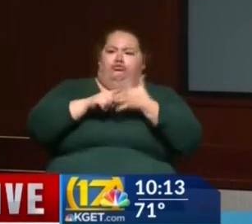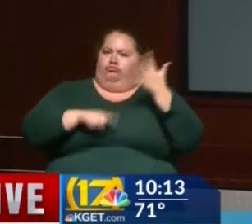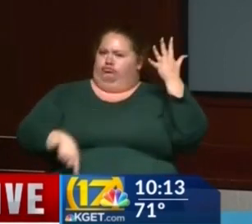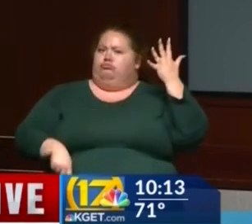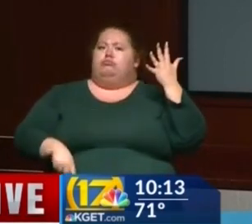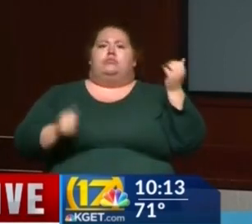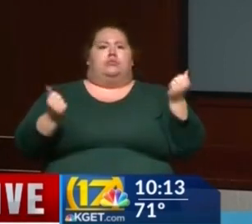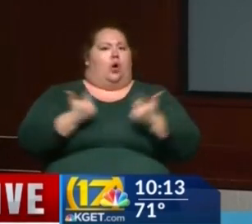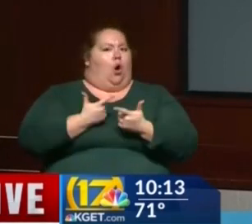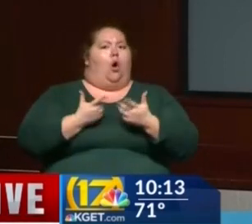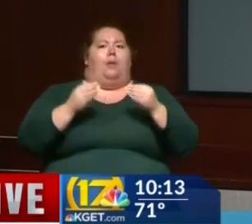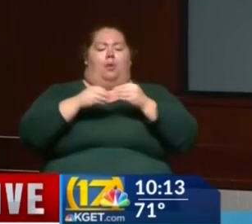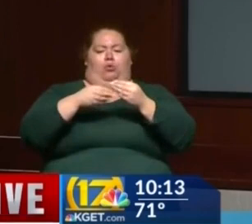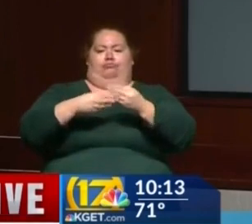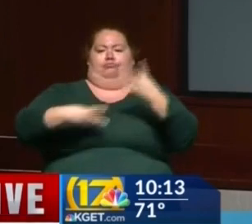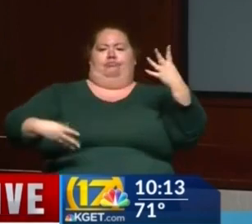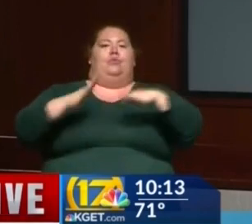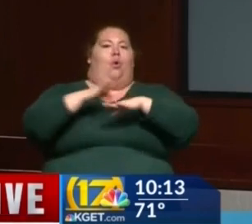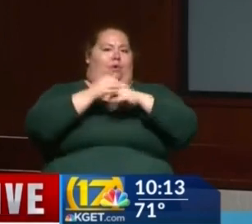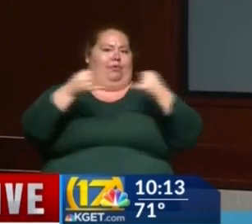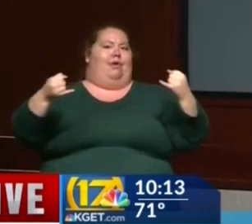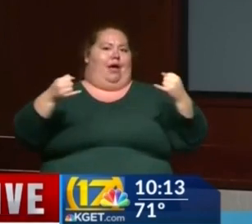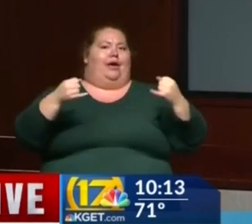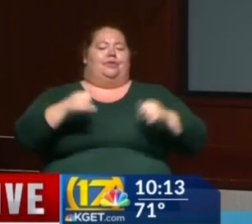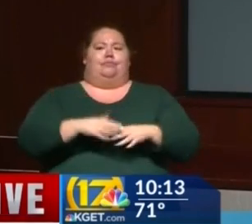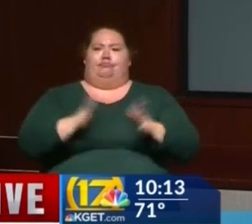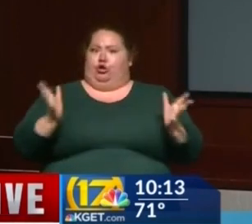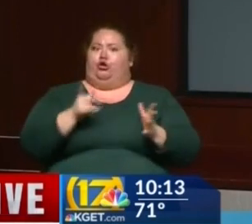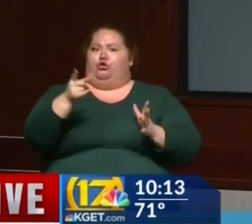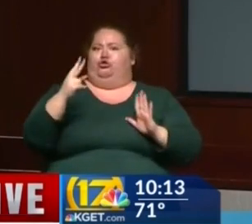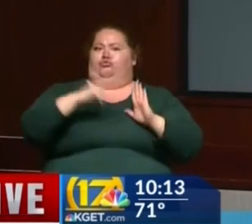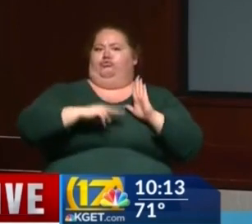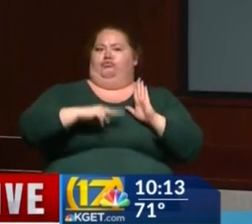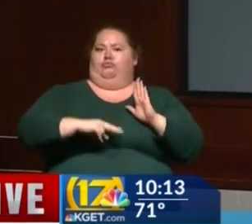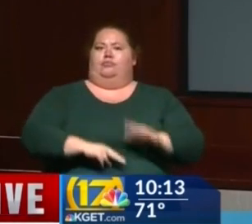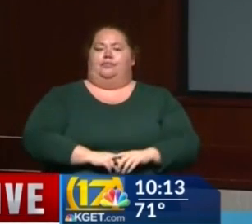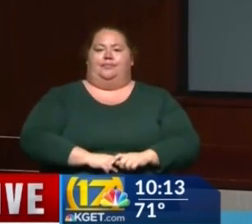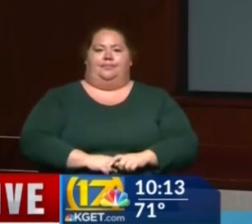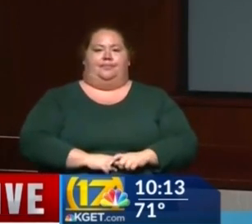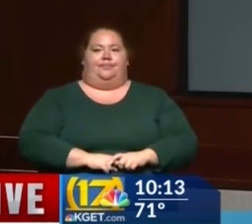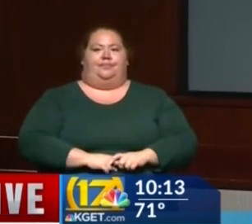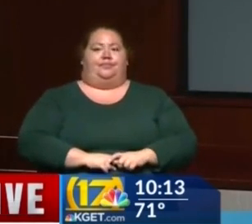CAN FOLLOW THAT IN REAL TIME AT KERN COUNTY.com YOU CAN FIND OUT WHO THIS IS GOING TO, WHICH